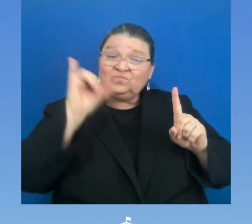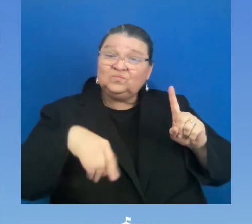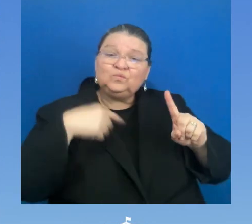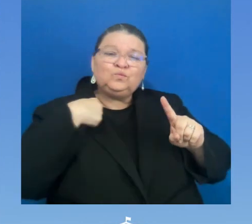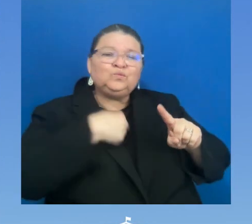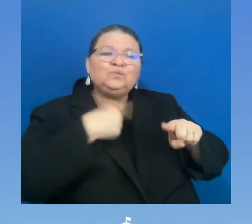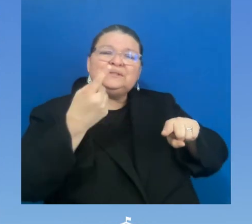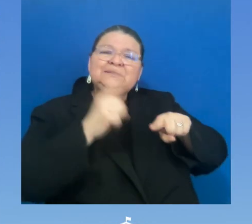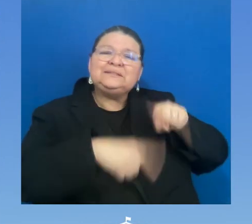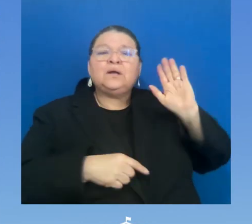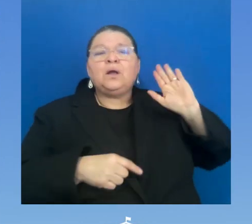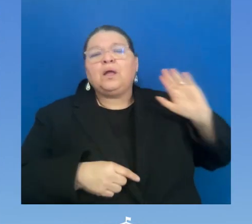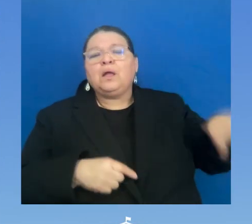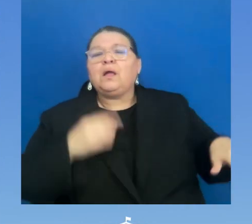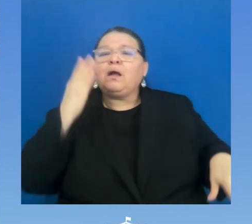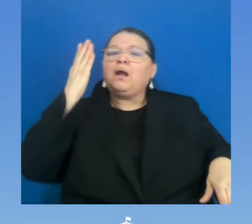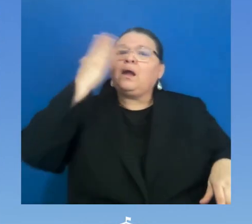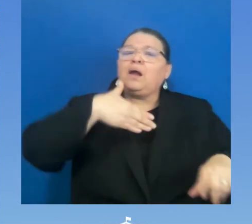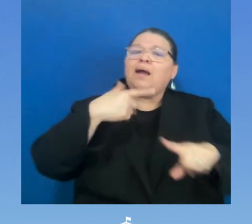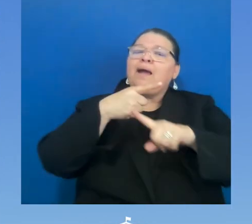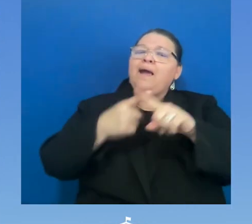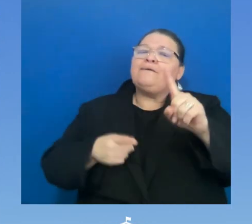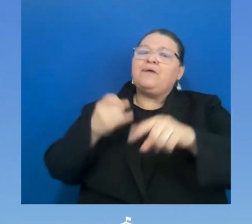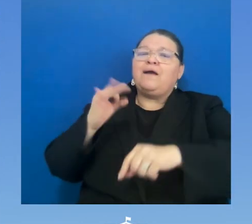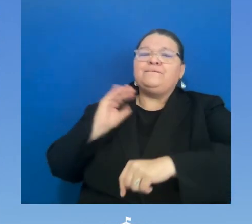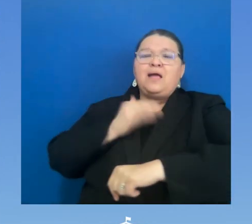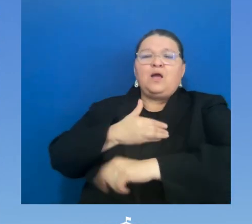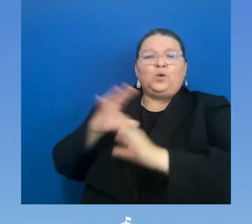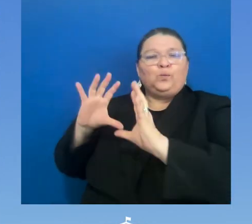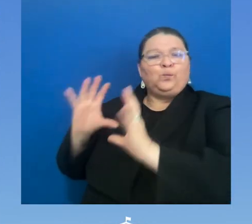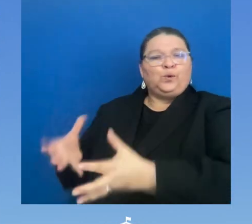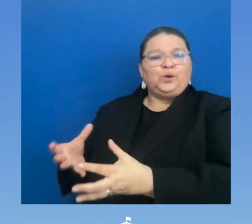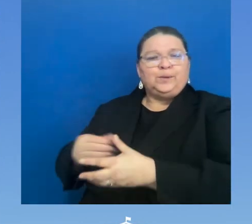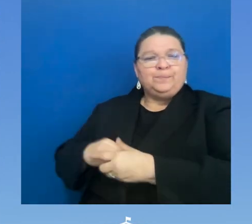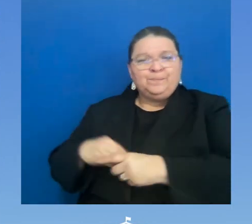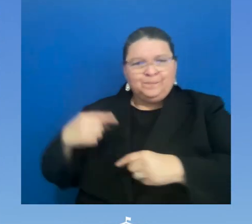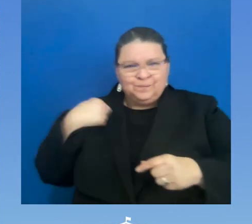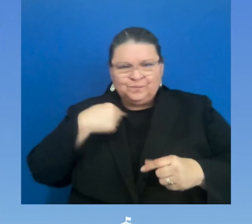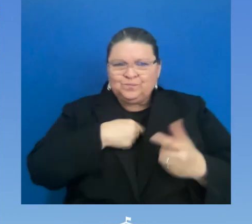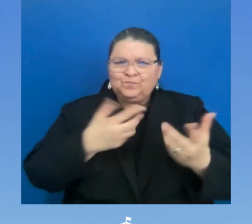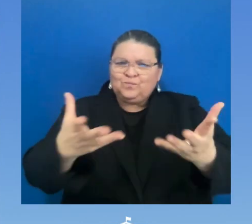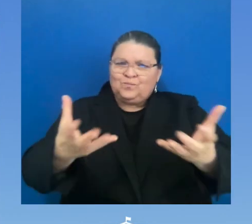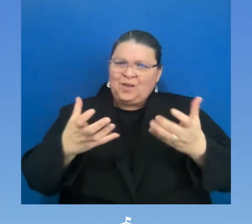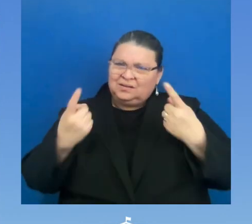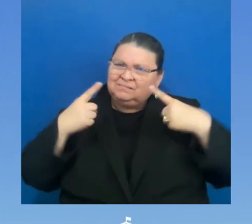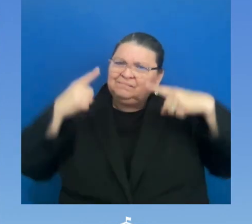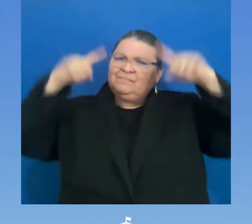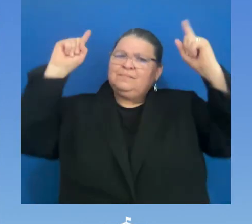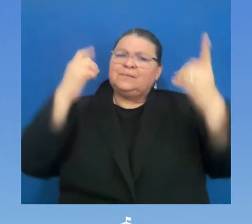To build an economy that works for all of us, we must build an economy that works for women.